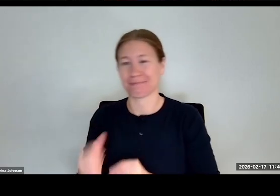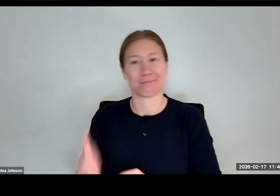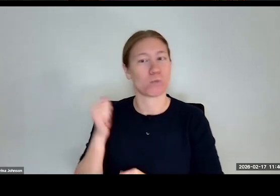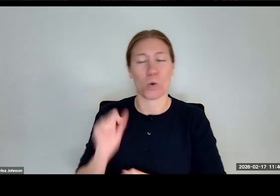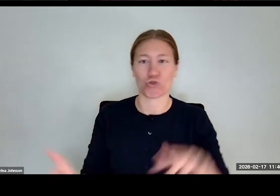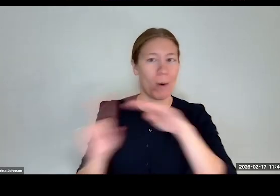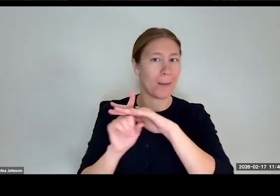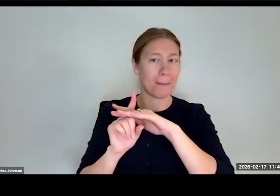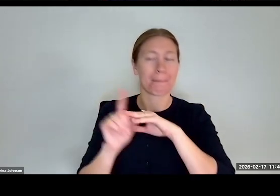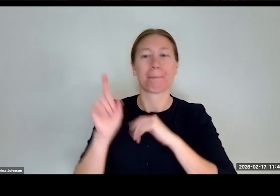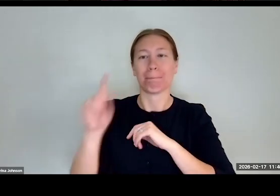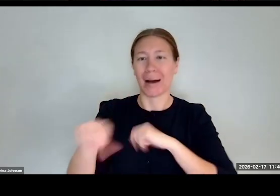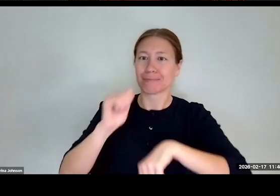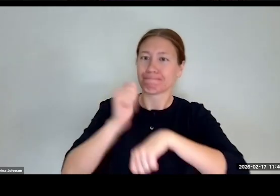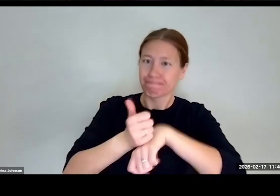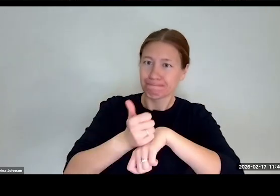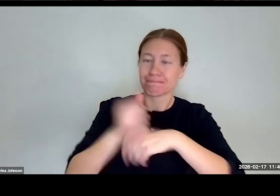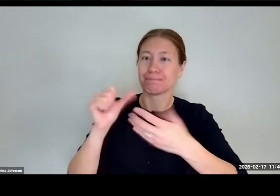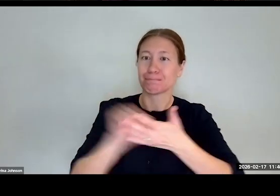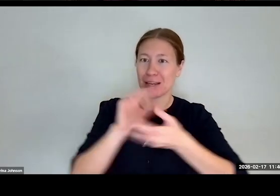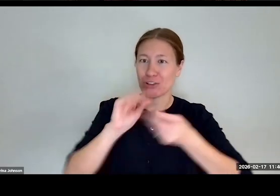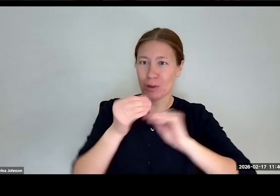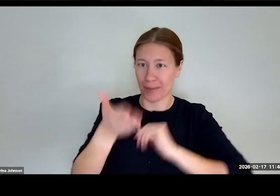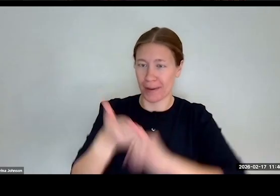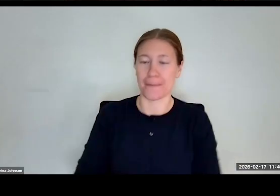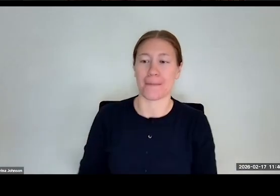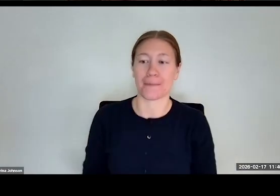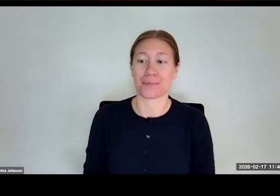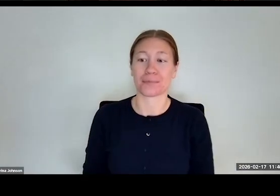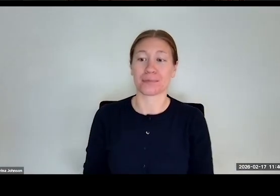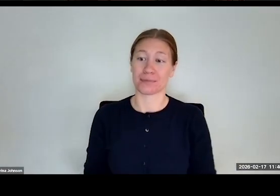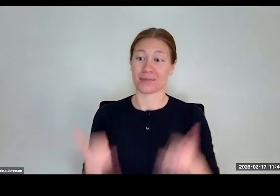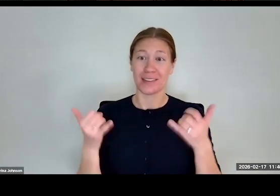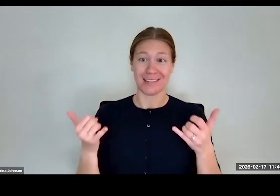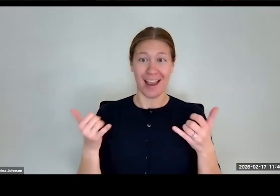So I'm going to enable page numbers and then I'll see that the page number appears in the footer